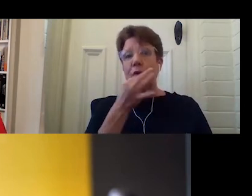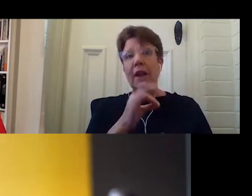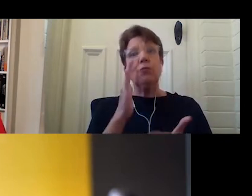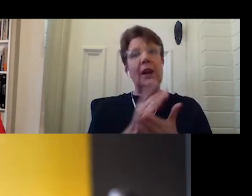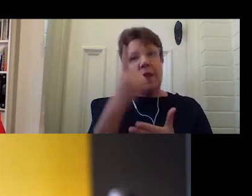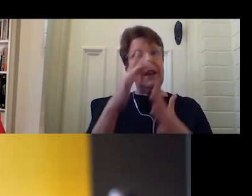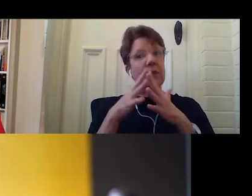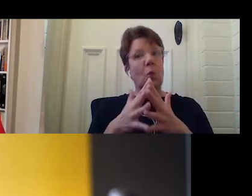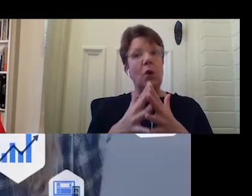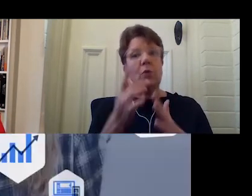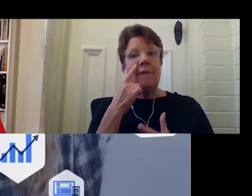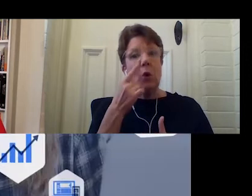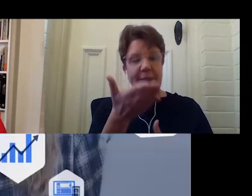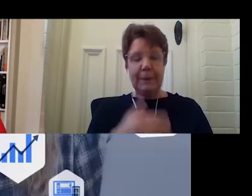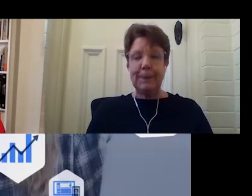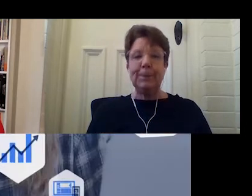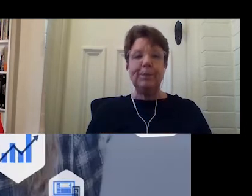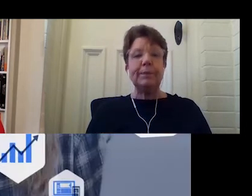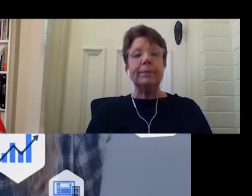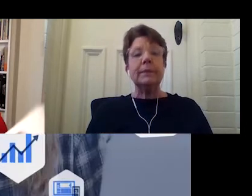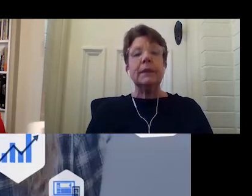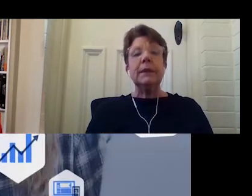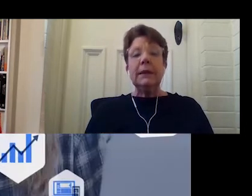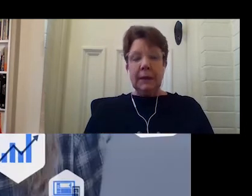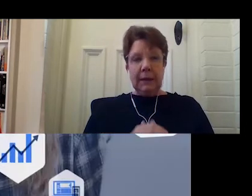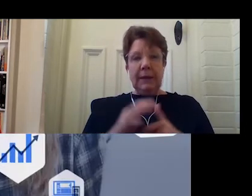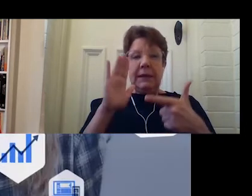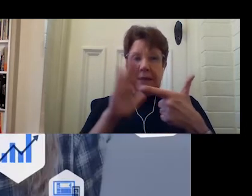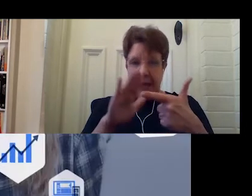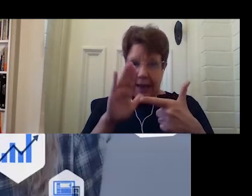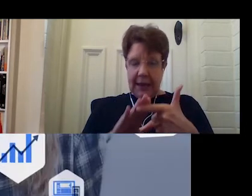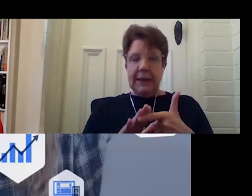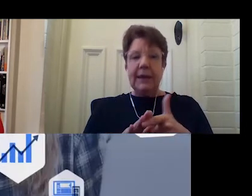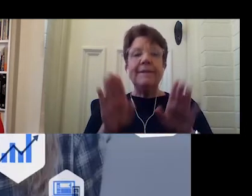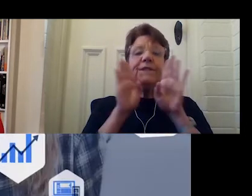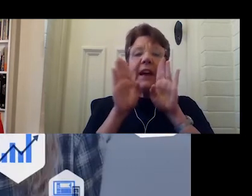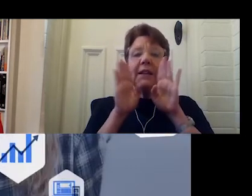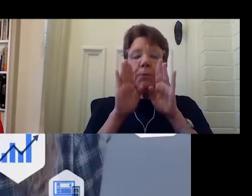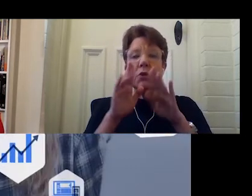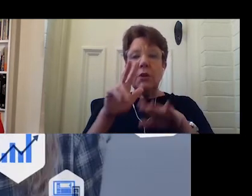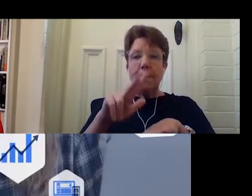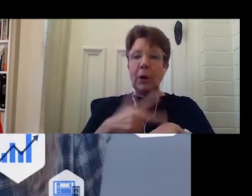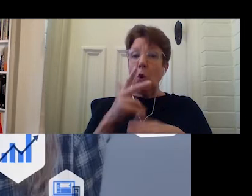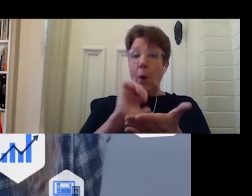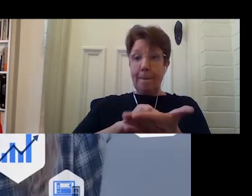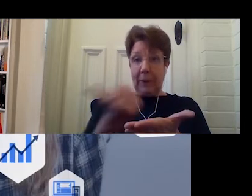and have a look. The next one is called Facebook Blueprint.